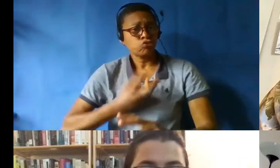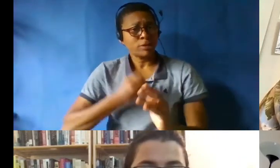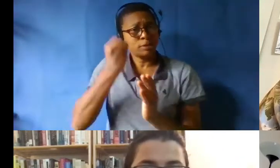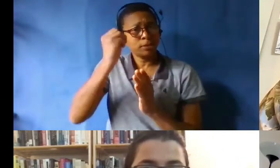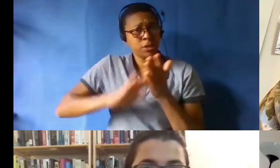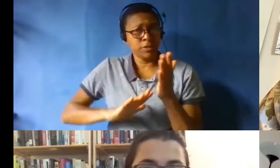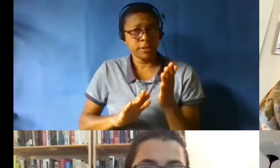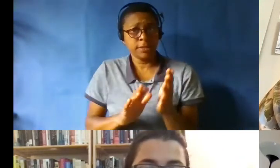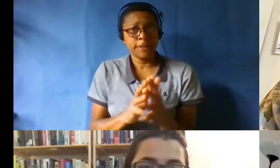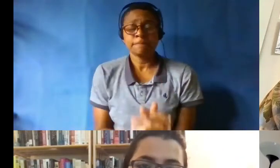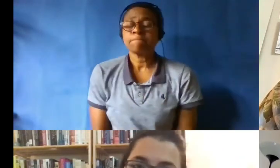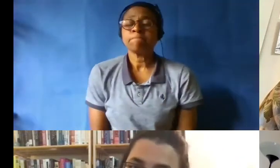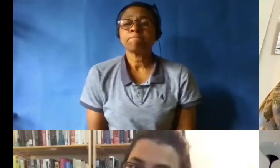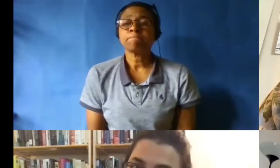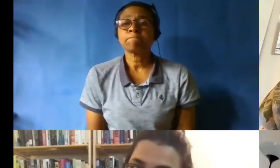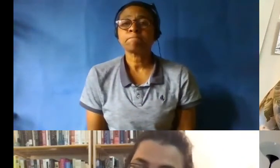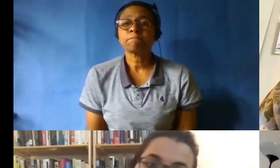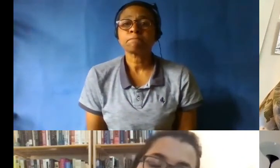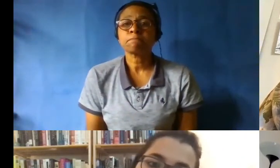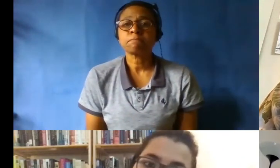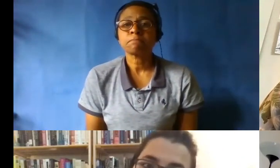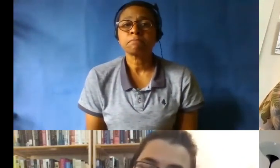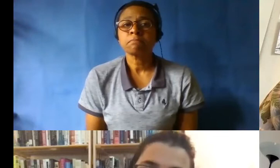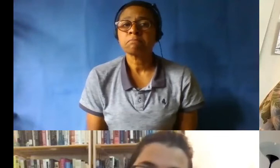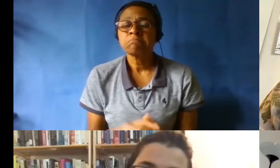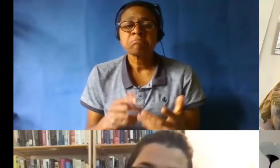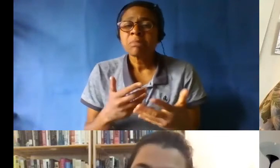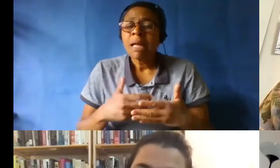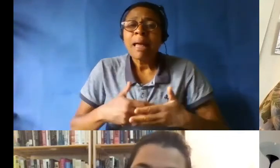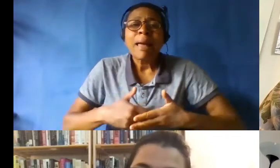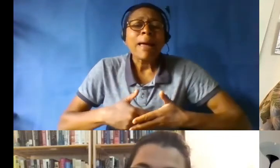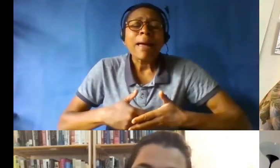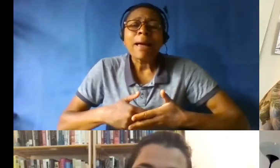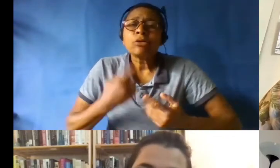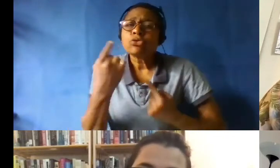is there any sort of threads that you see in each other's work, presentations